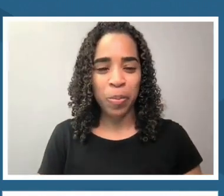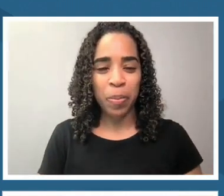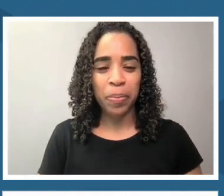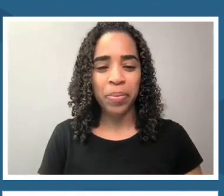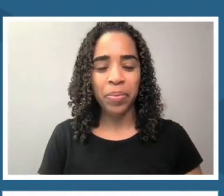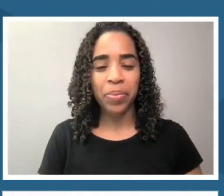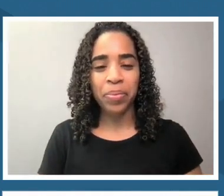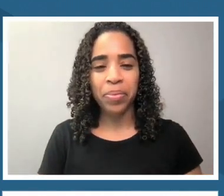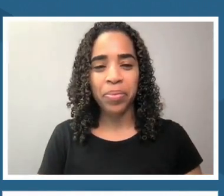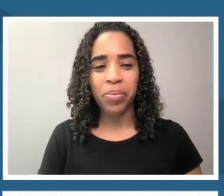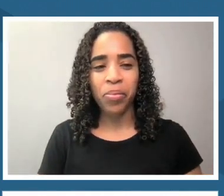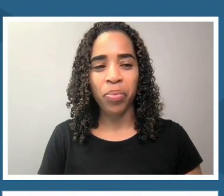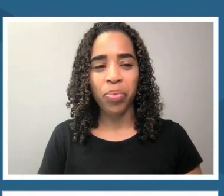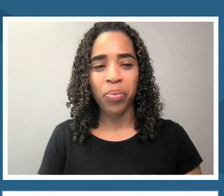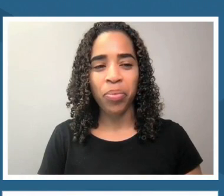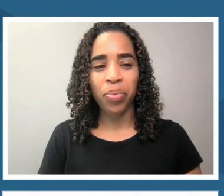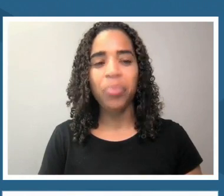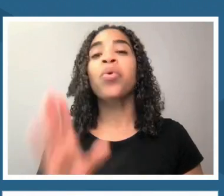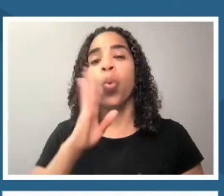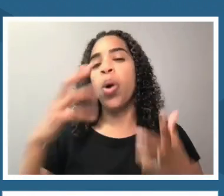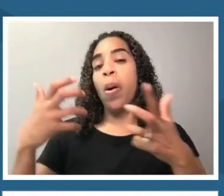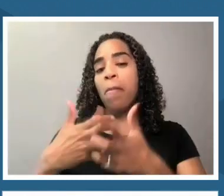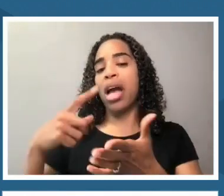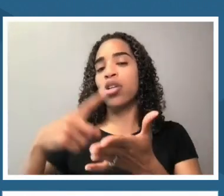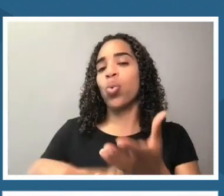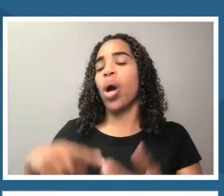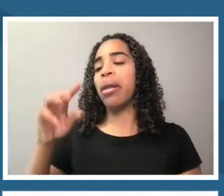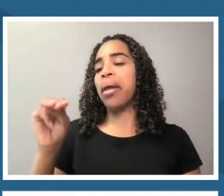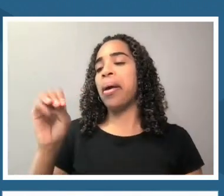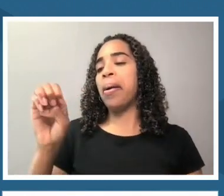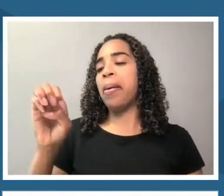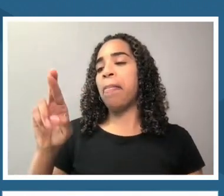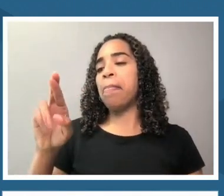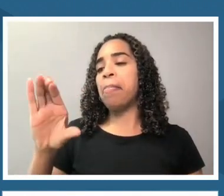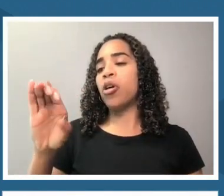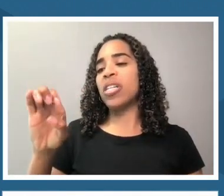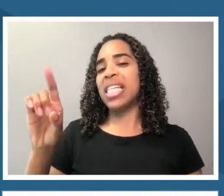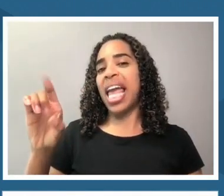with us later